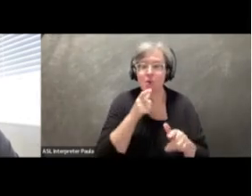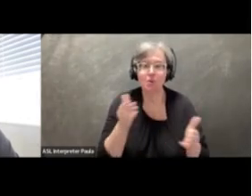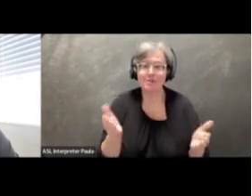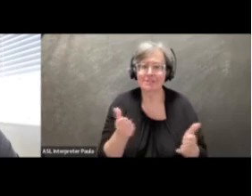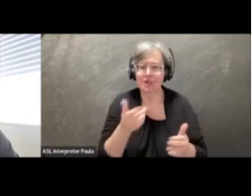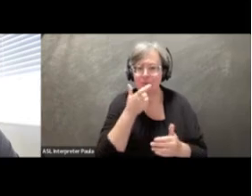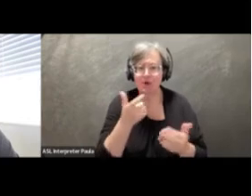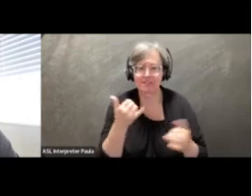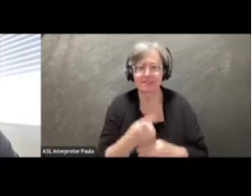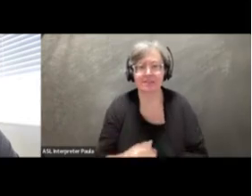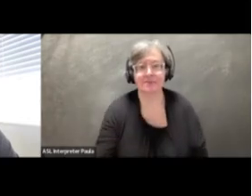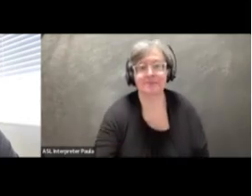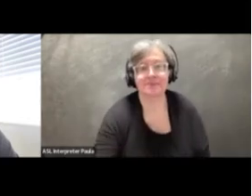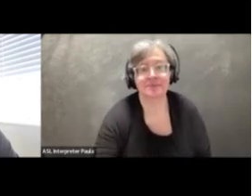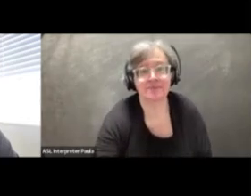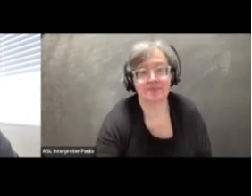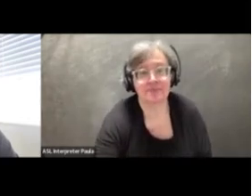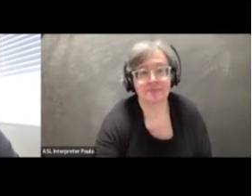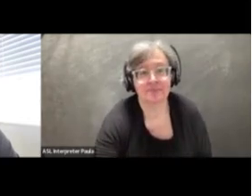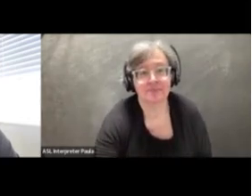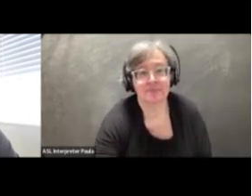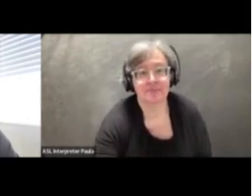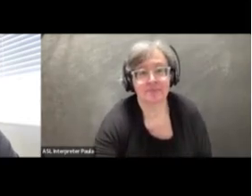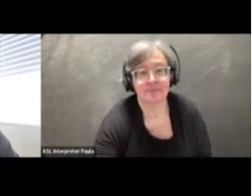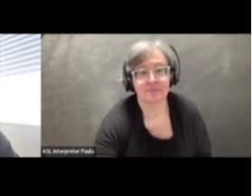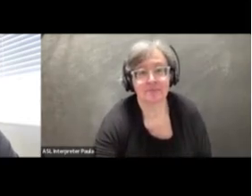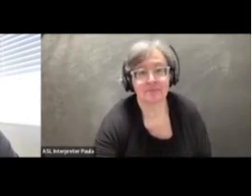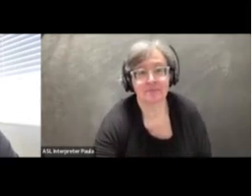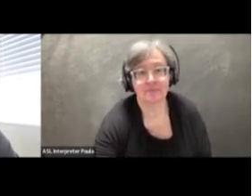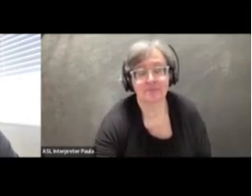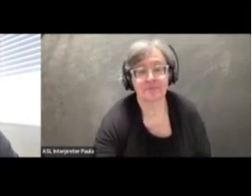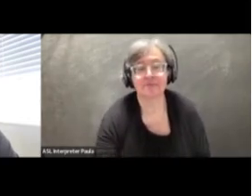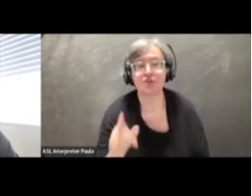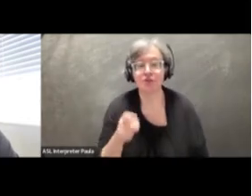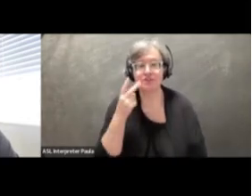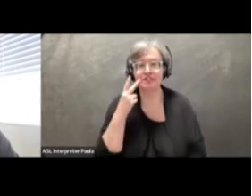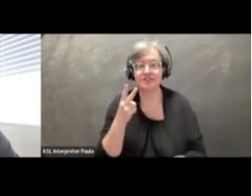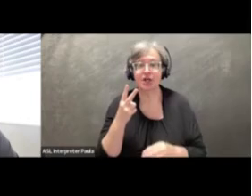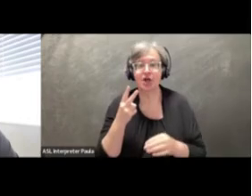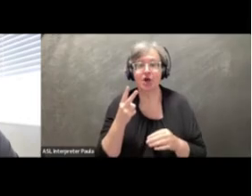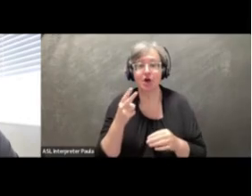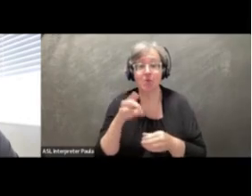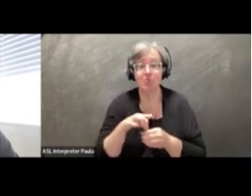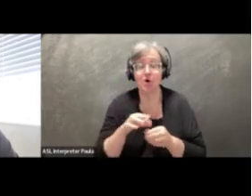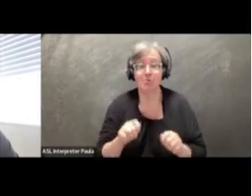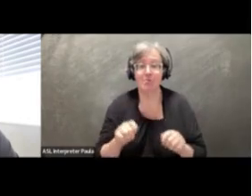today. So, you should see a poll pop up for you in a few seconds. Here it's up. We are ready to